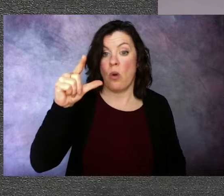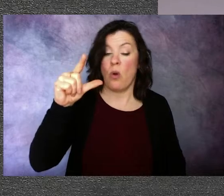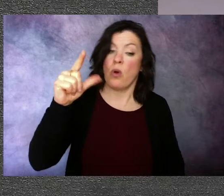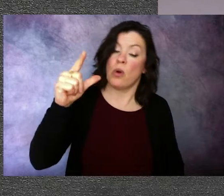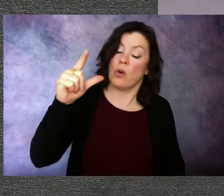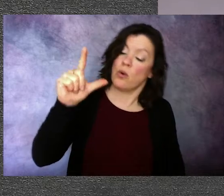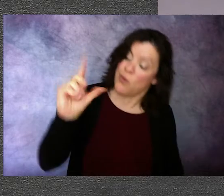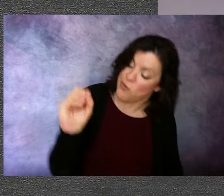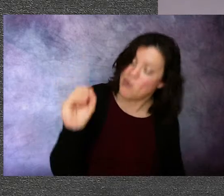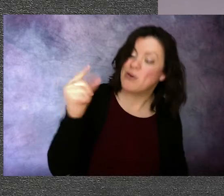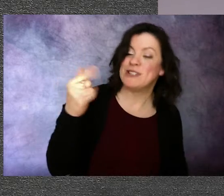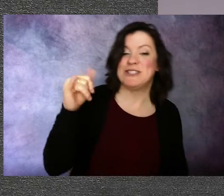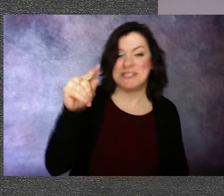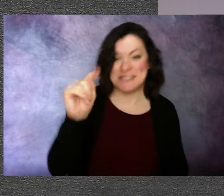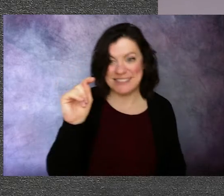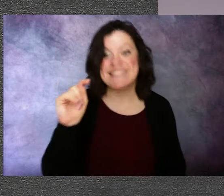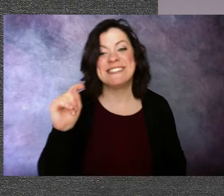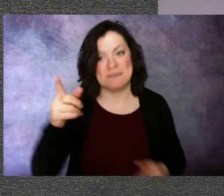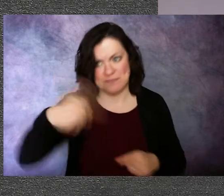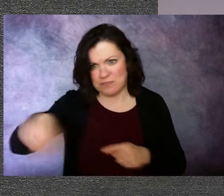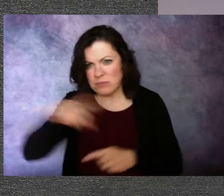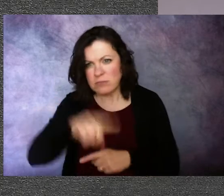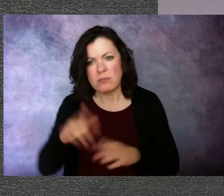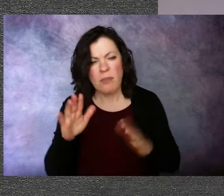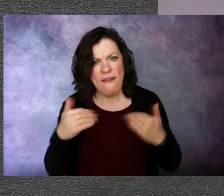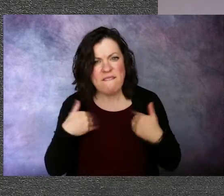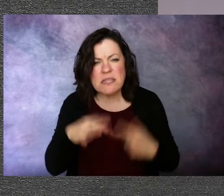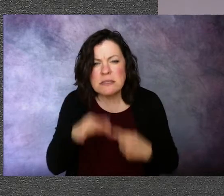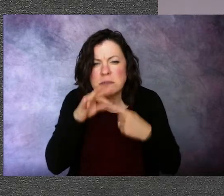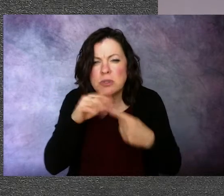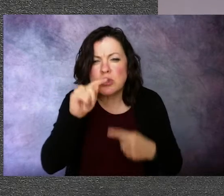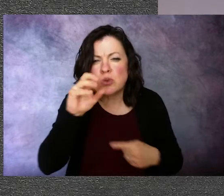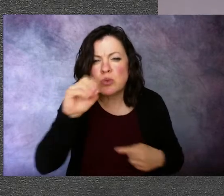They have special tools that they use to do this.